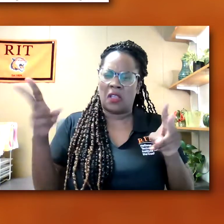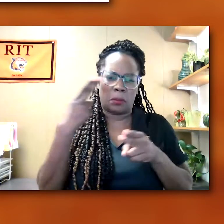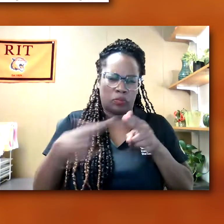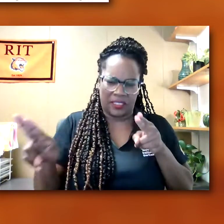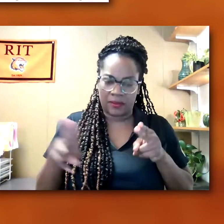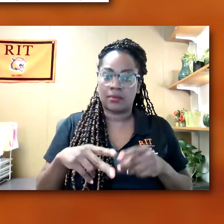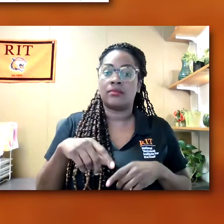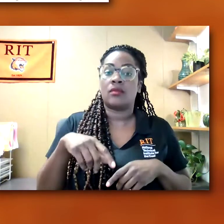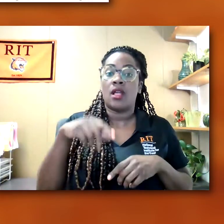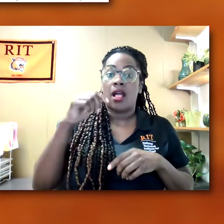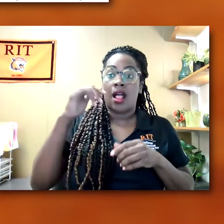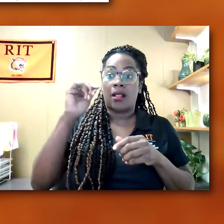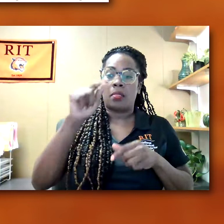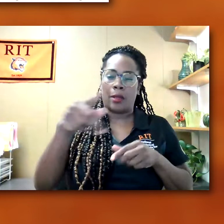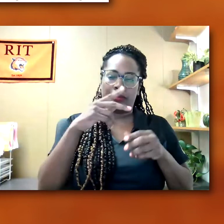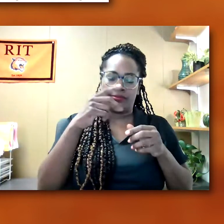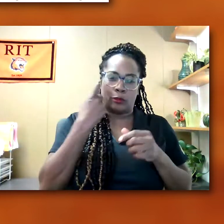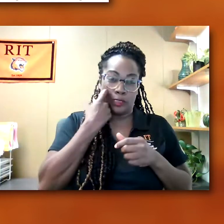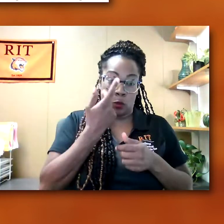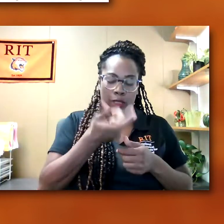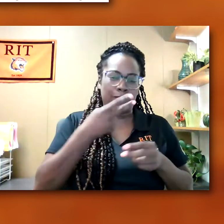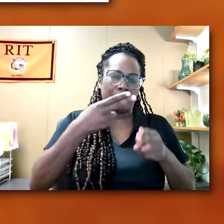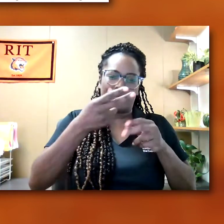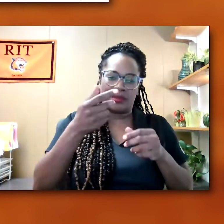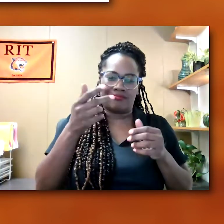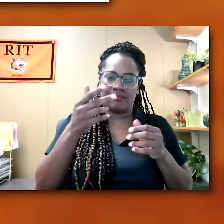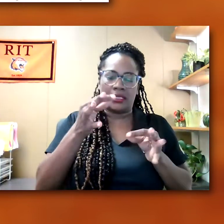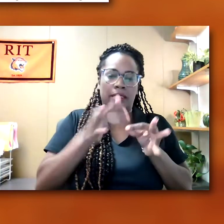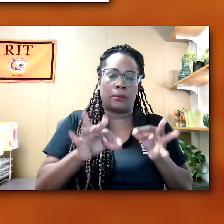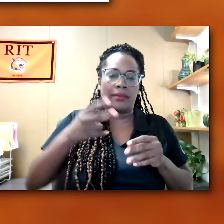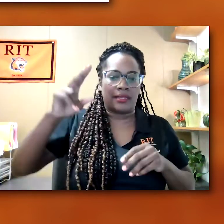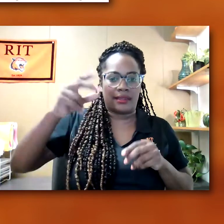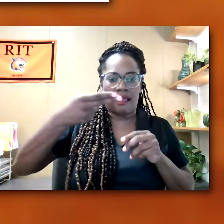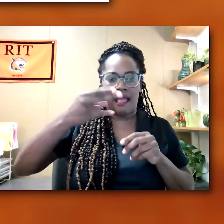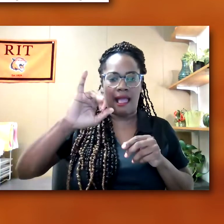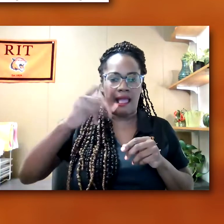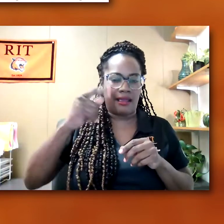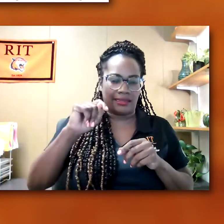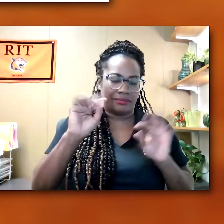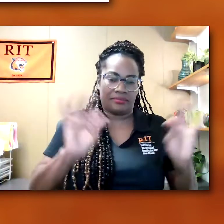So, now, the next video is very brief. What you just saw was